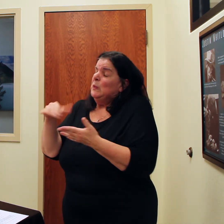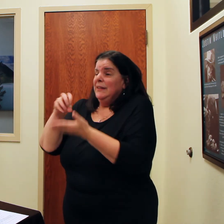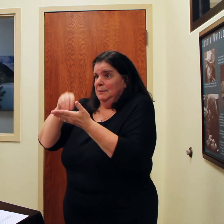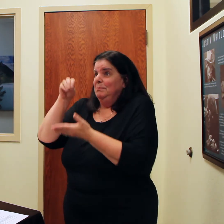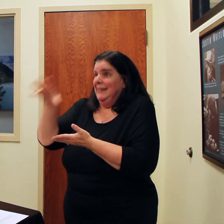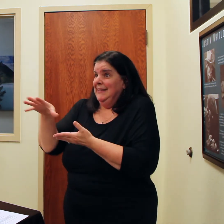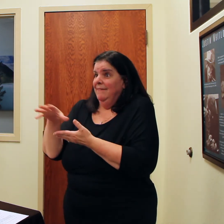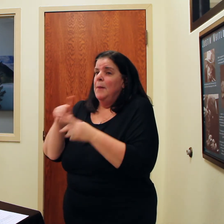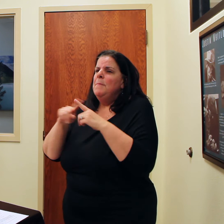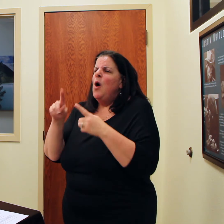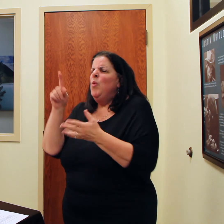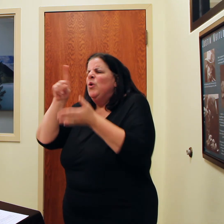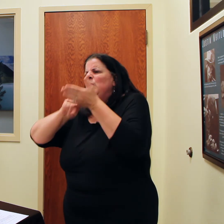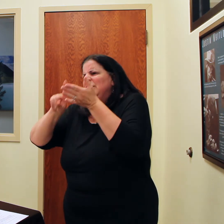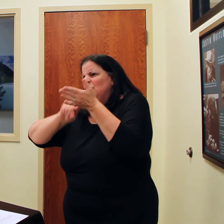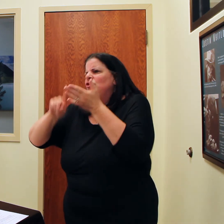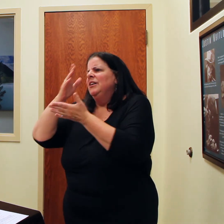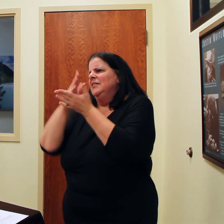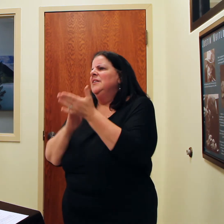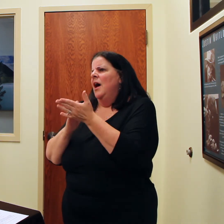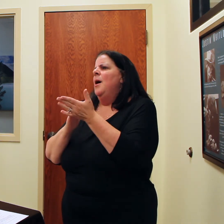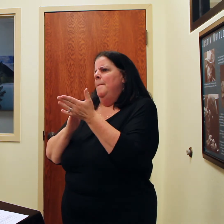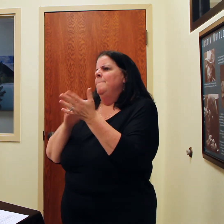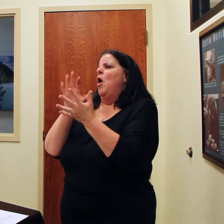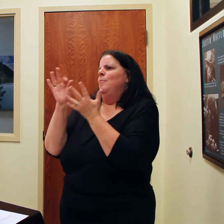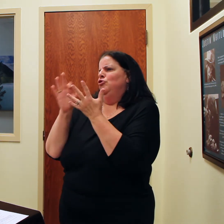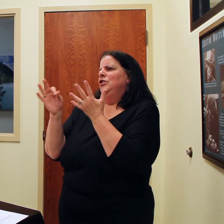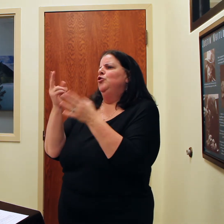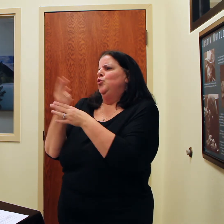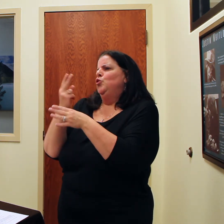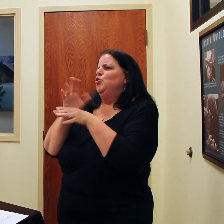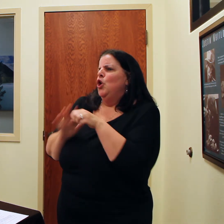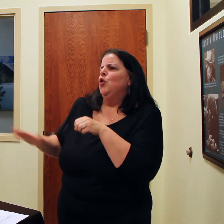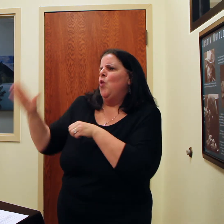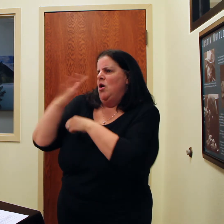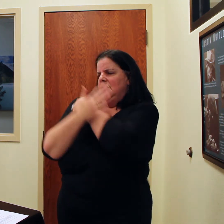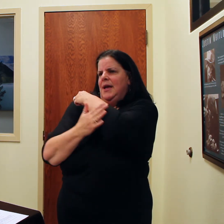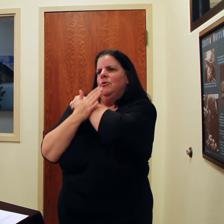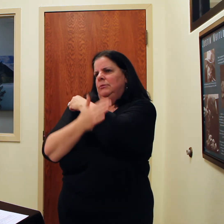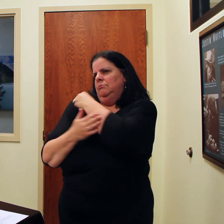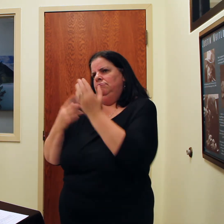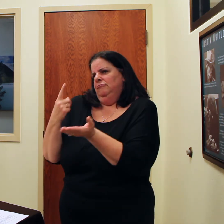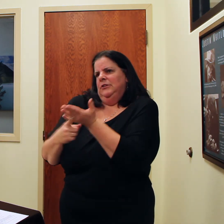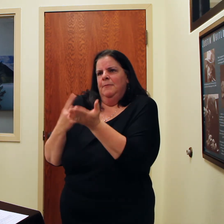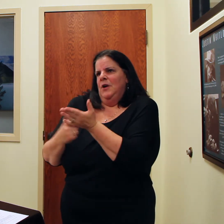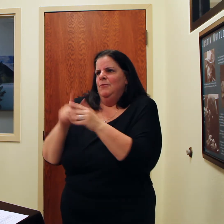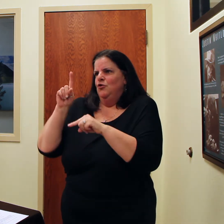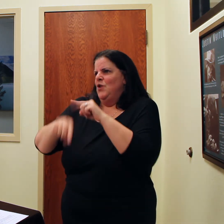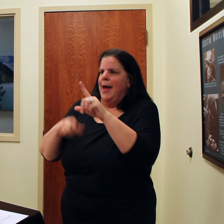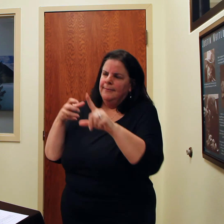That's what we're looking into right now to use across the county. Sometimes you can't get to that interpreter,